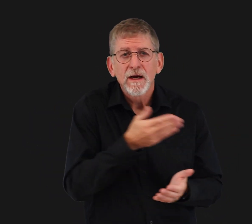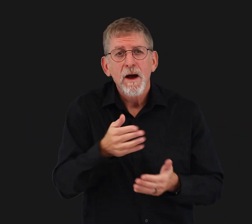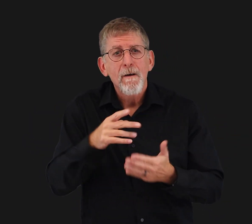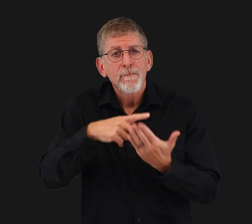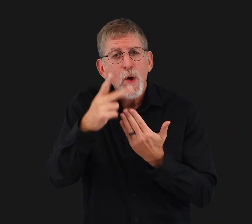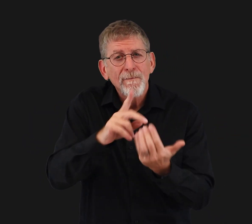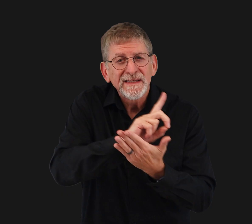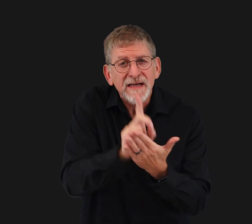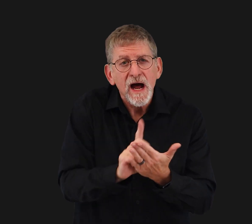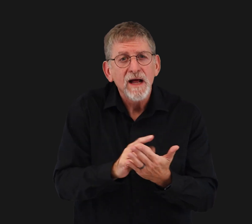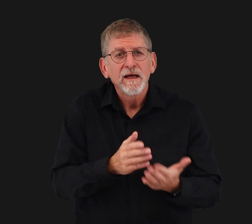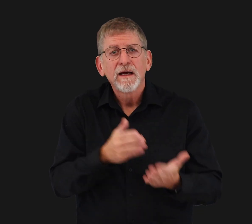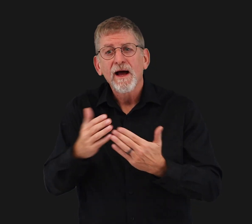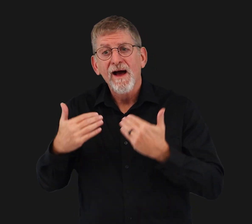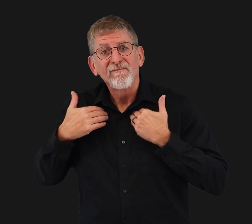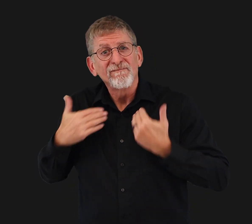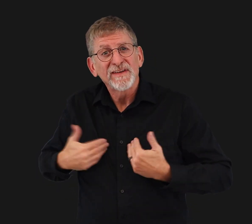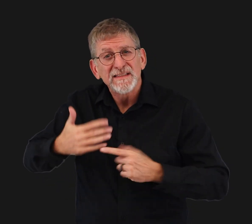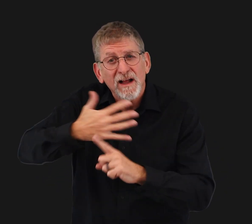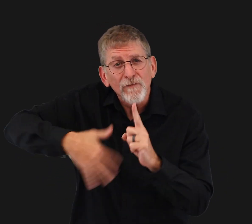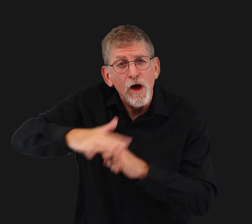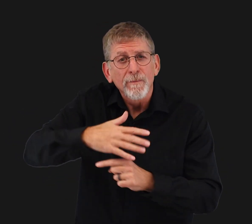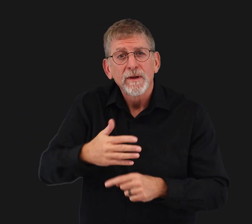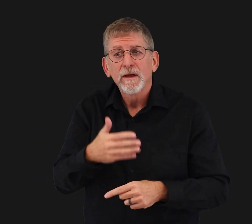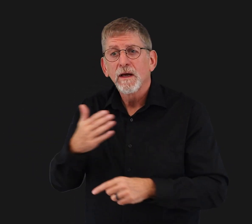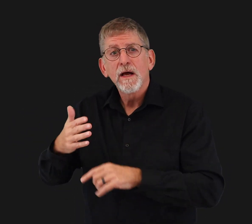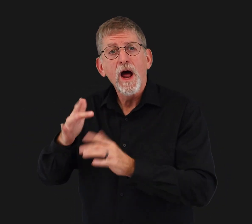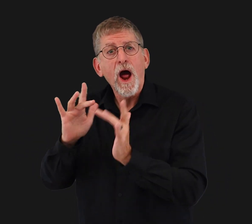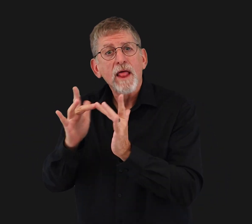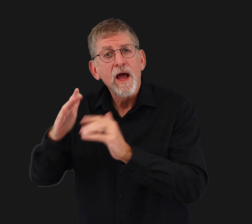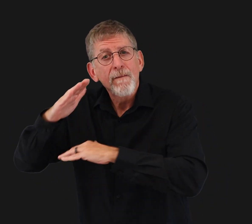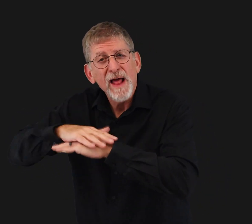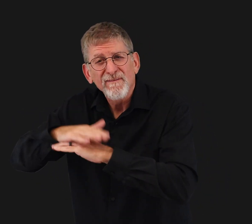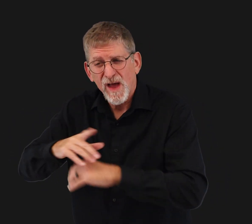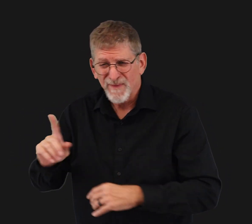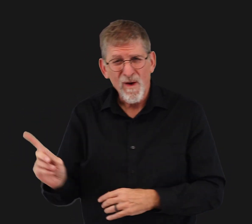to program design, to our physical environment and online platforms —